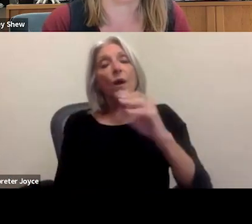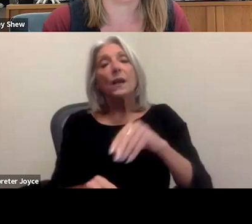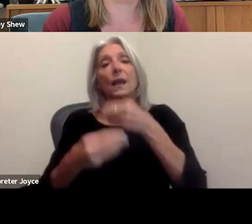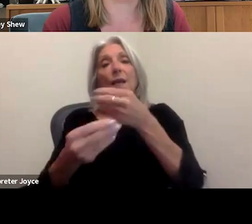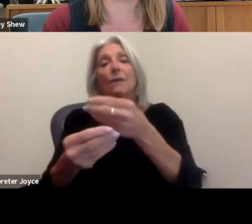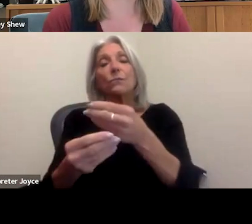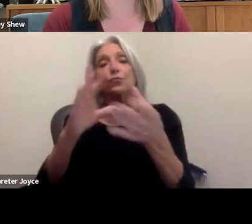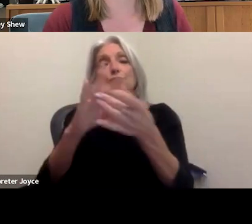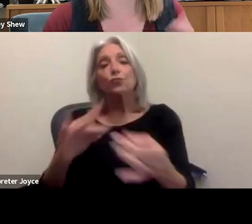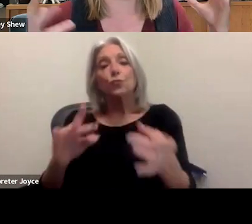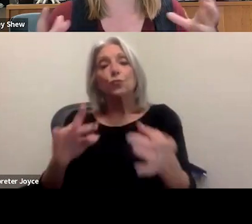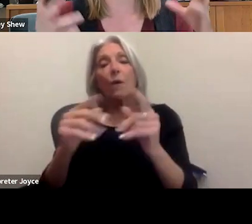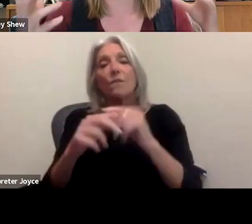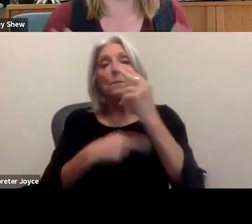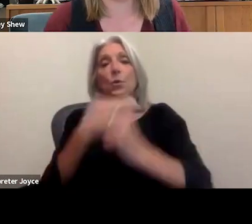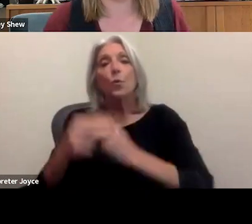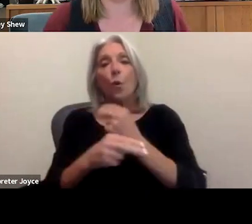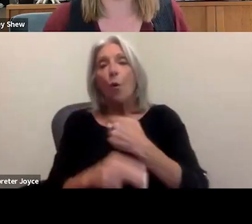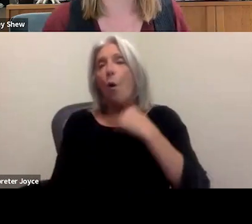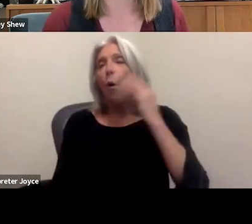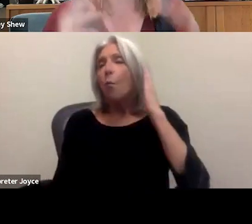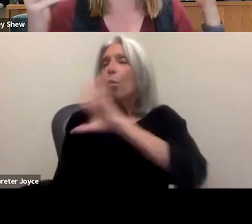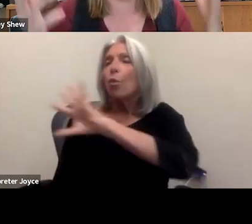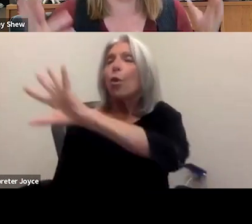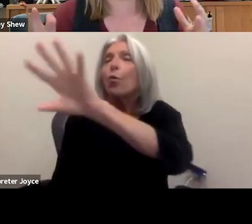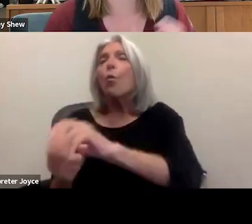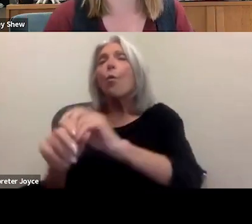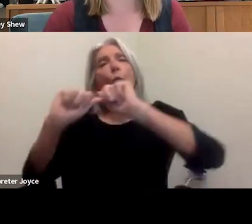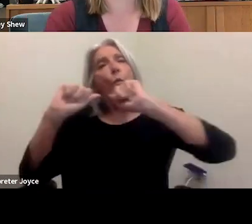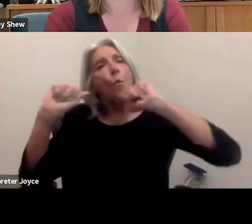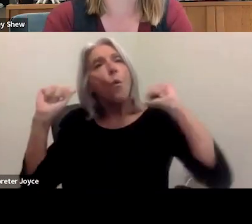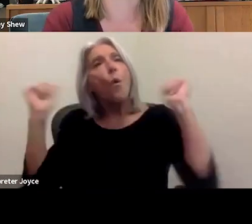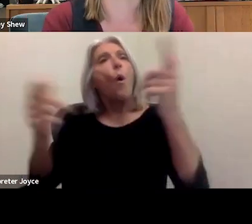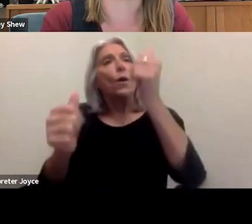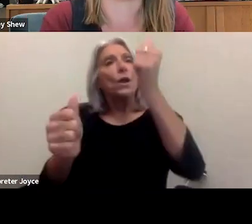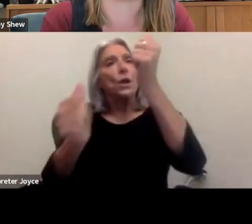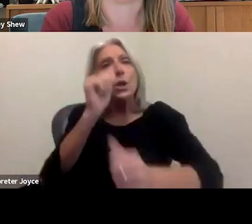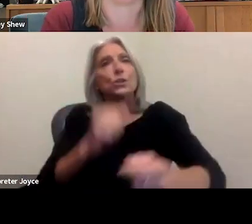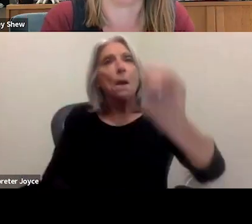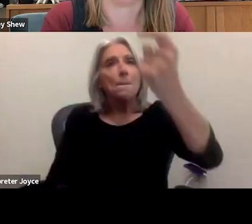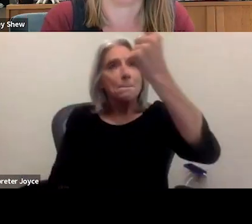that, oh, we're going to include every body, every mind in the designs that we make.